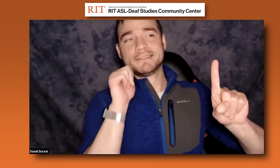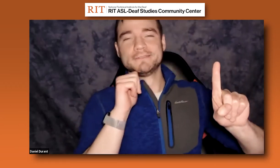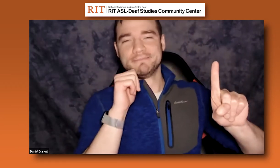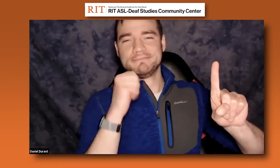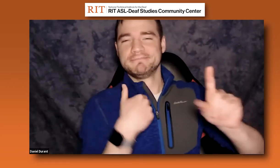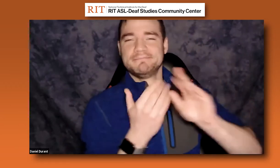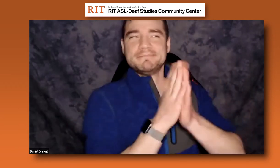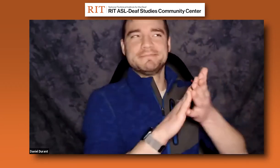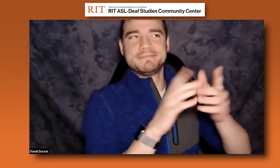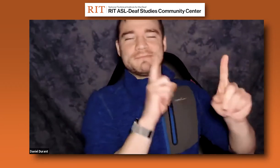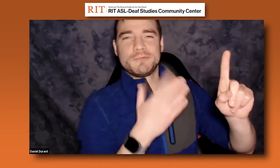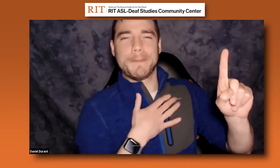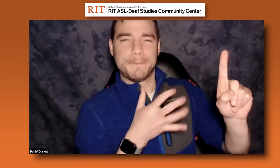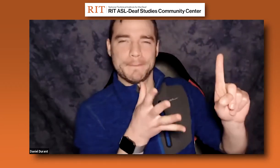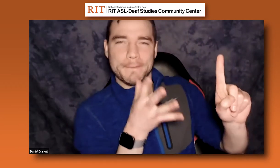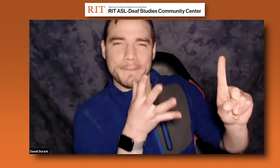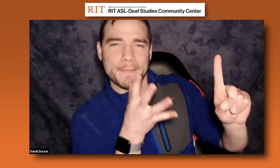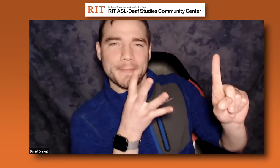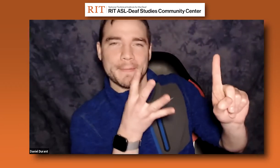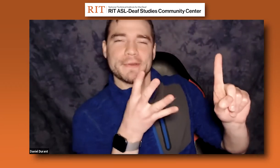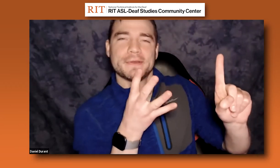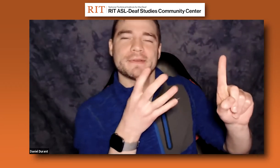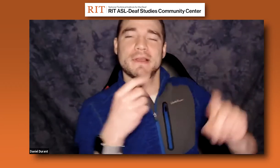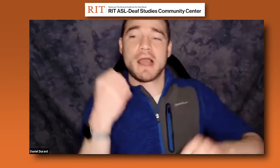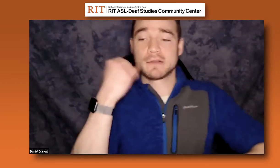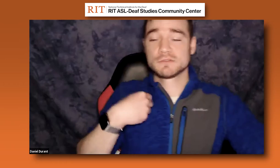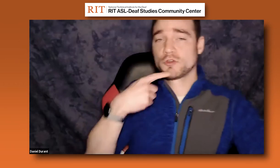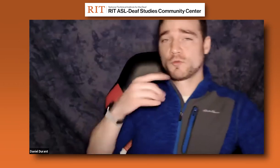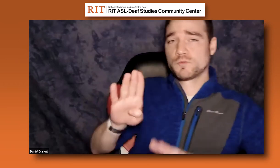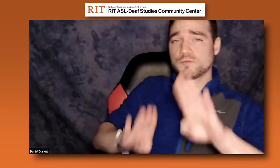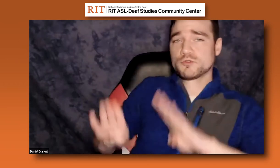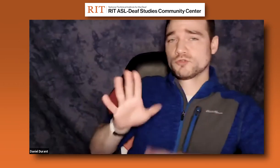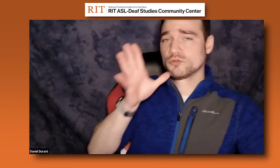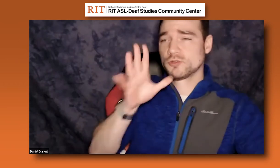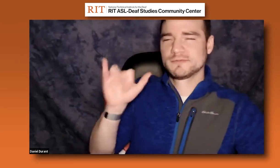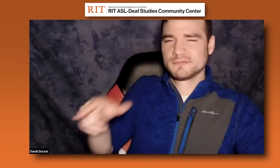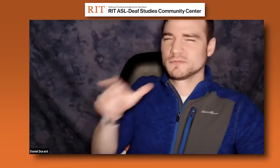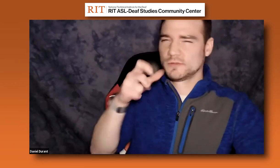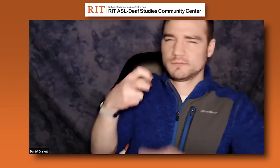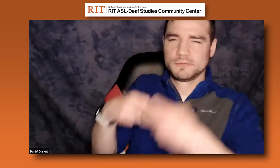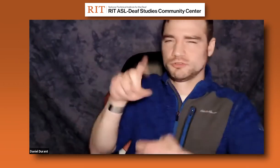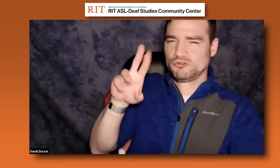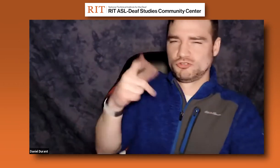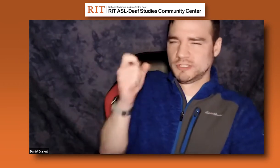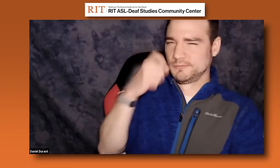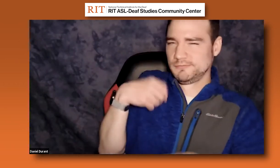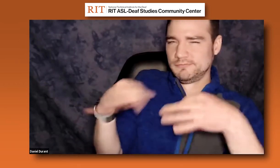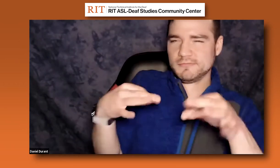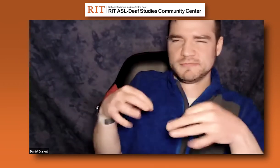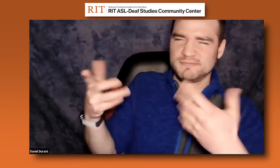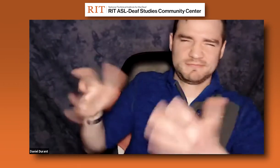So sometimes I call--my aunt, but I call her my mom. My biological mom, she was addicted to drugs,